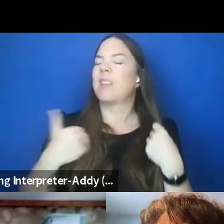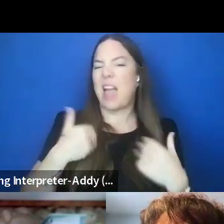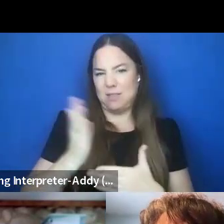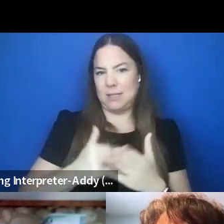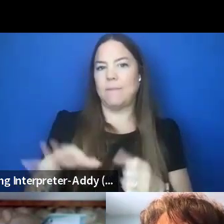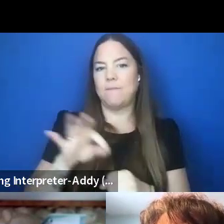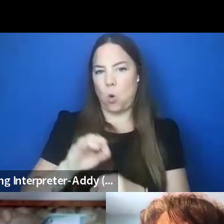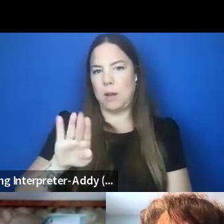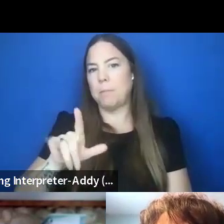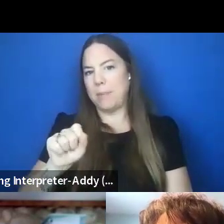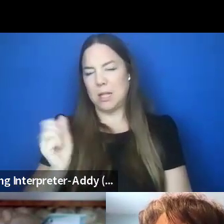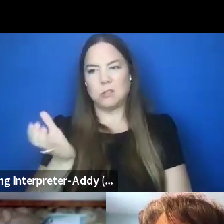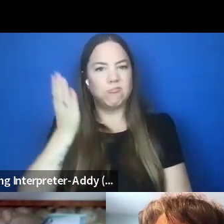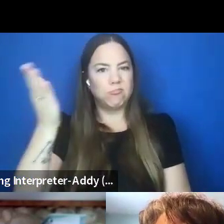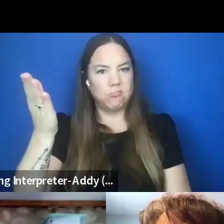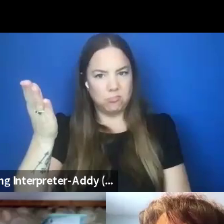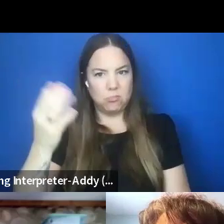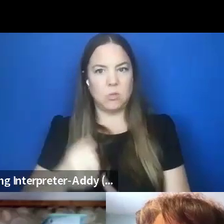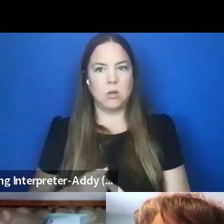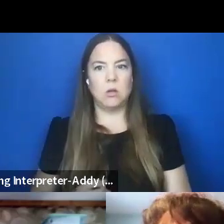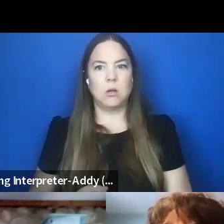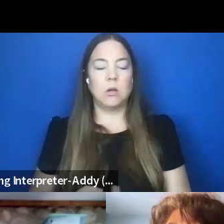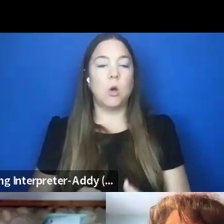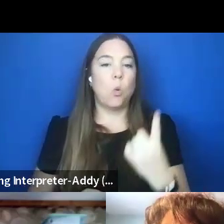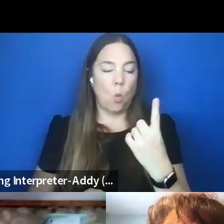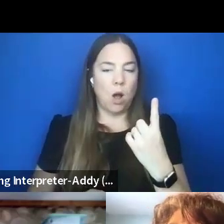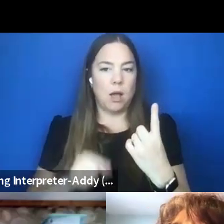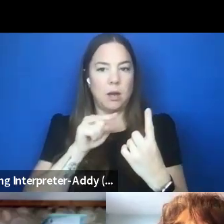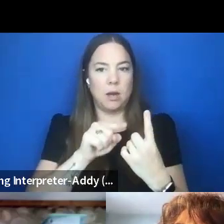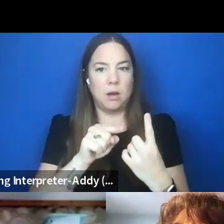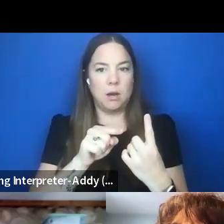Adeleigh Belyeu: 1, 5, 3, Adeleigh Belyeu: reprofile by